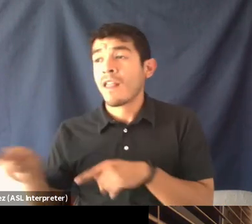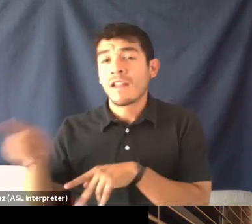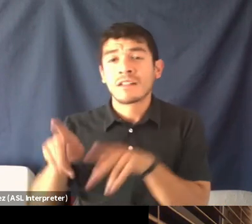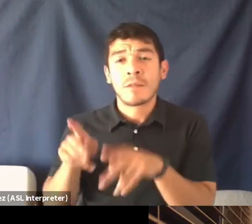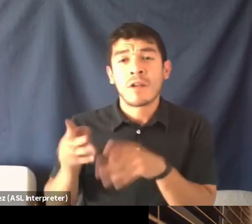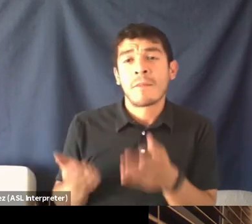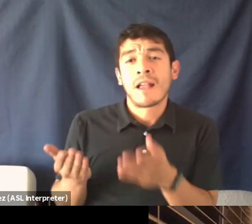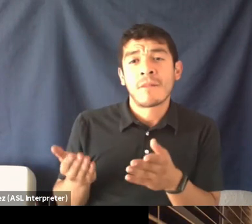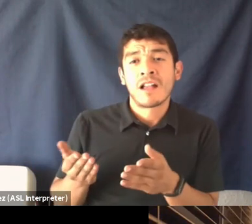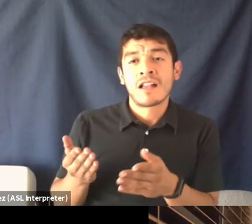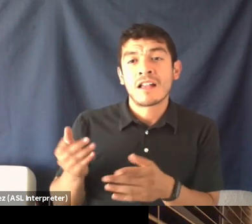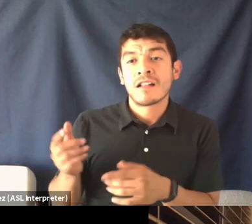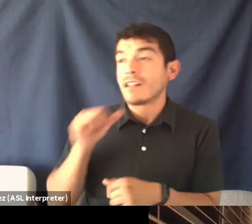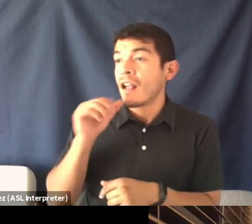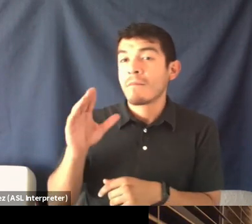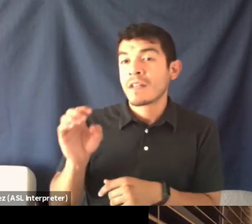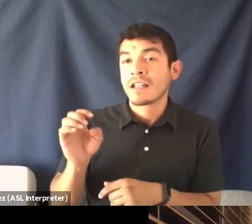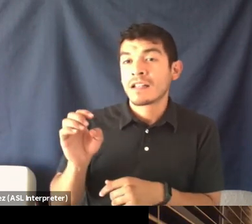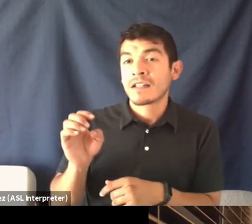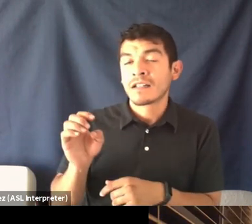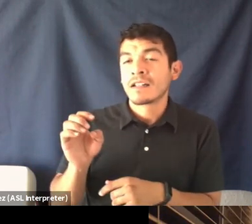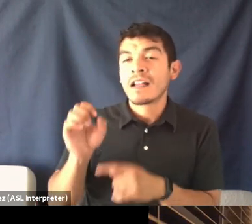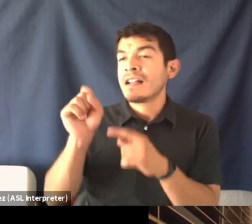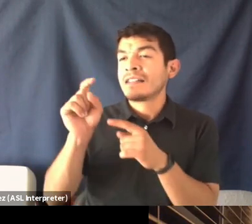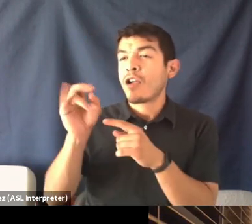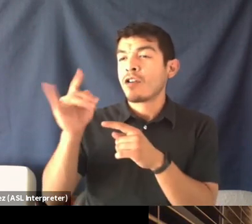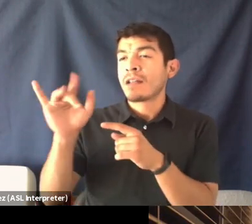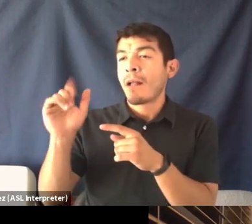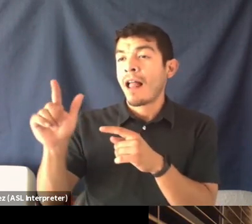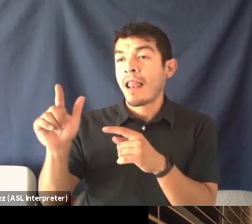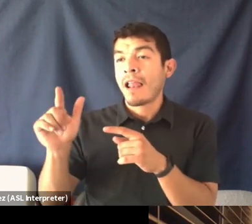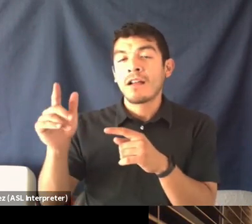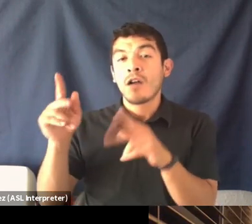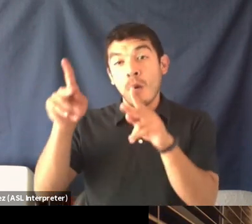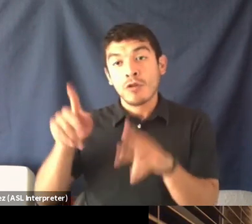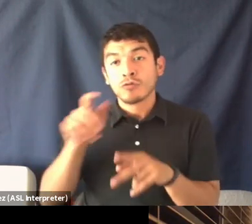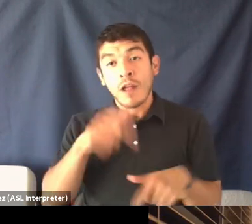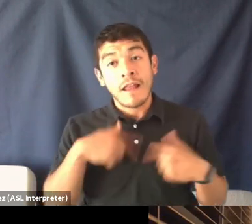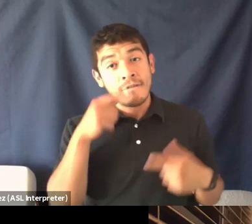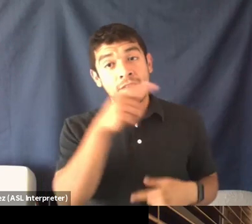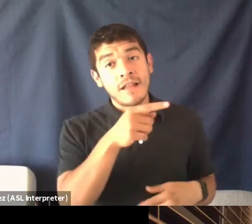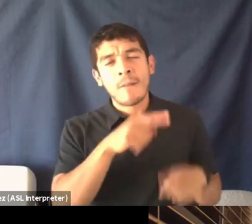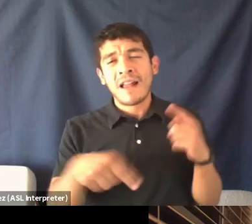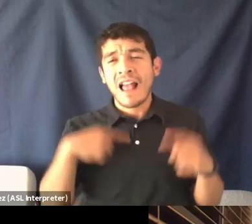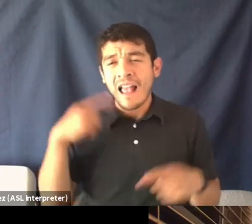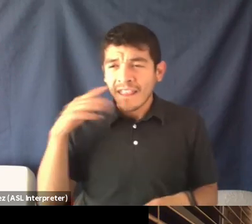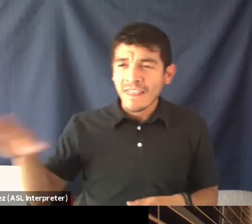the subjects of the film may not be the stereotypical villager. I think their experiences of not fitting in all the time